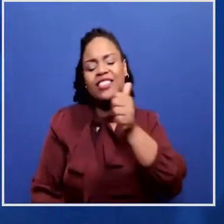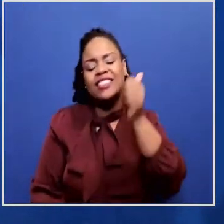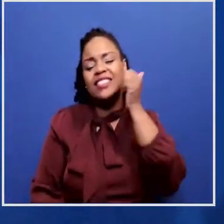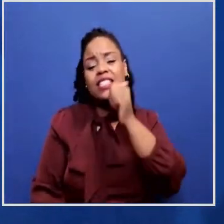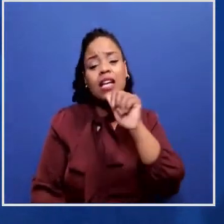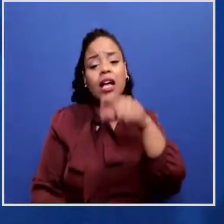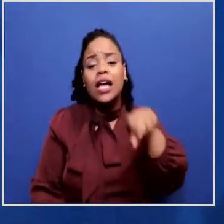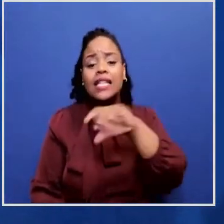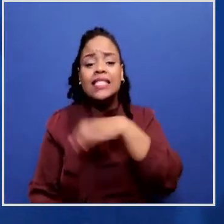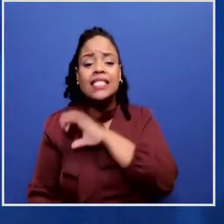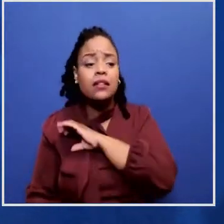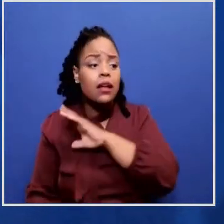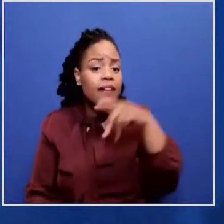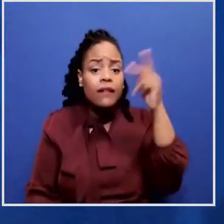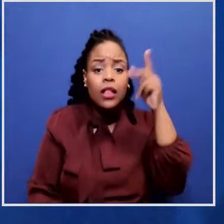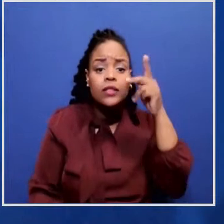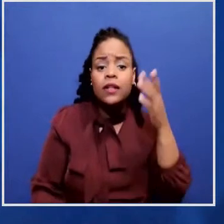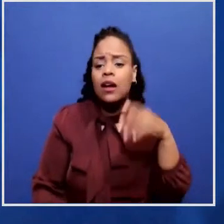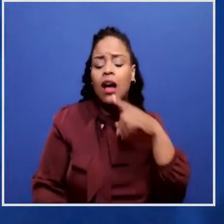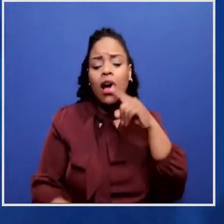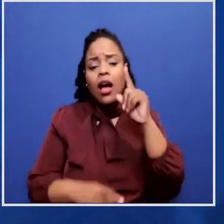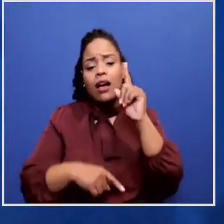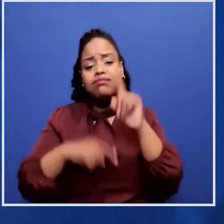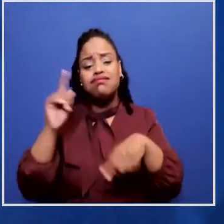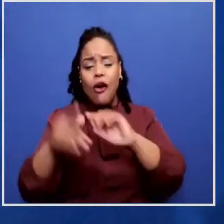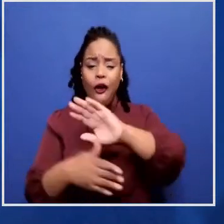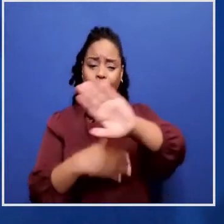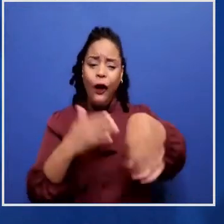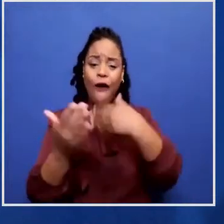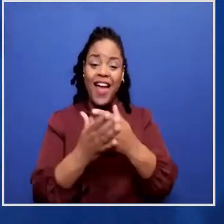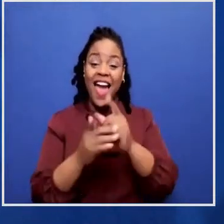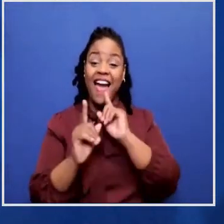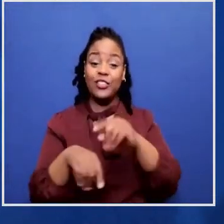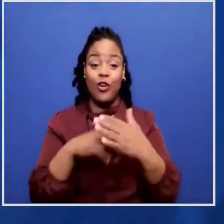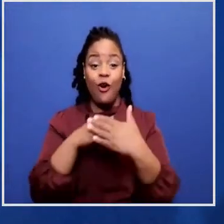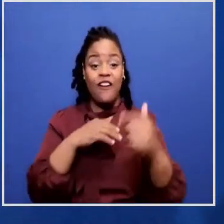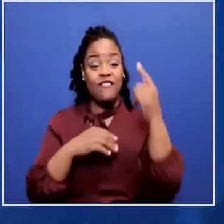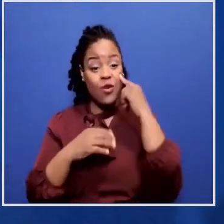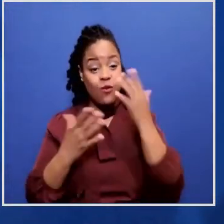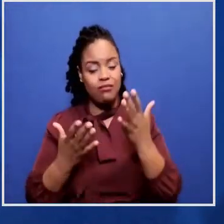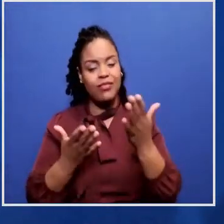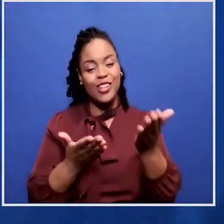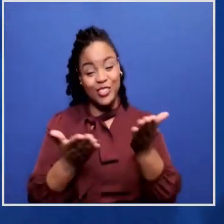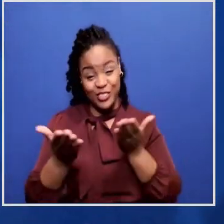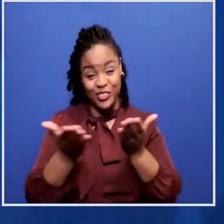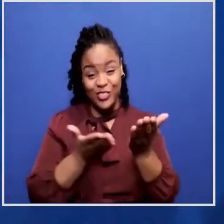COLLECTION OF VOICES. ELECTED OFFICIALS, AND ACTIVISTS. MUSICIANS AND ACTORS, AND EVERYDAY CITIZENS. ALL FORMING A CHORUS OF